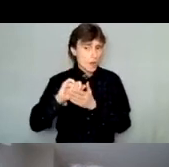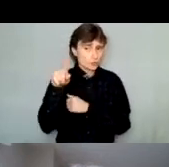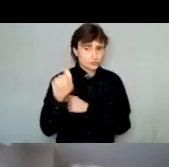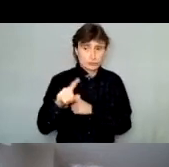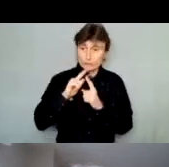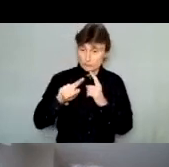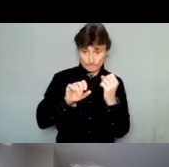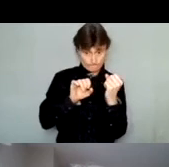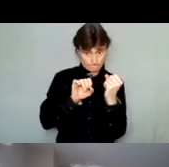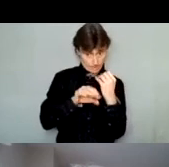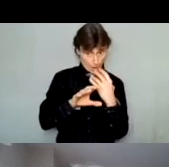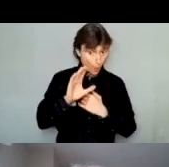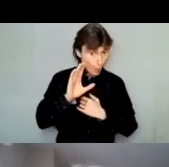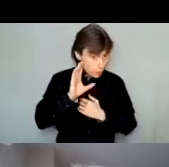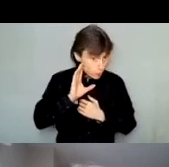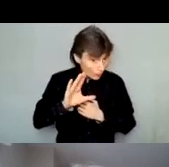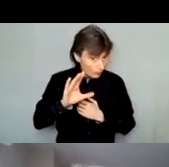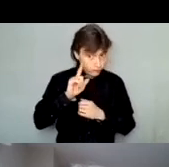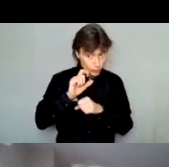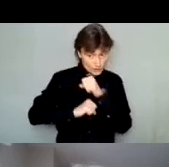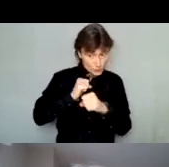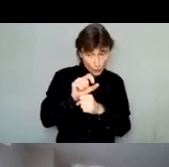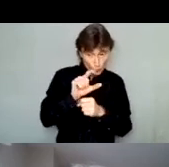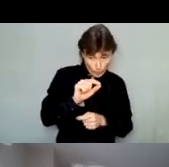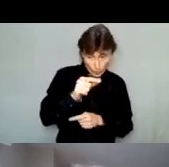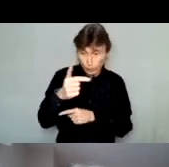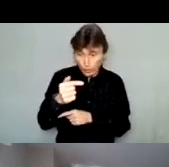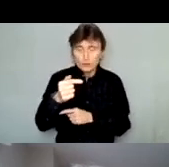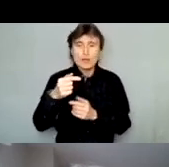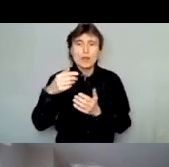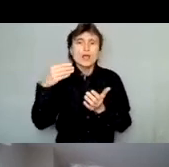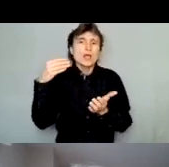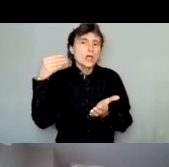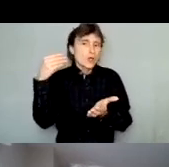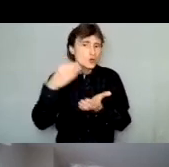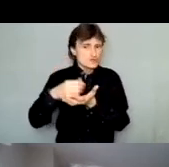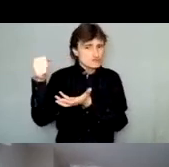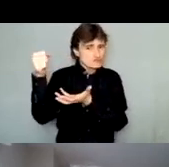being provided for 2021 grant applicants that were not successful.